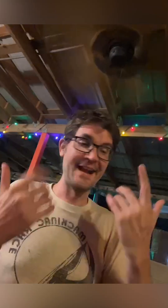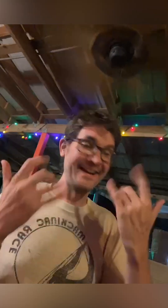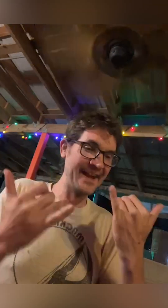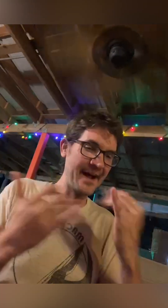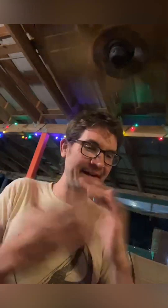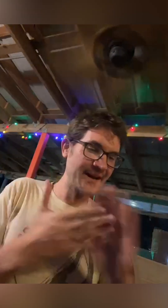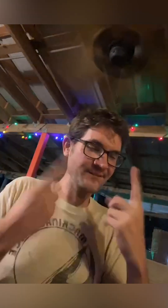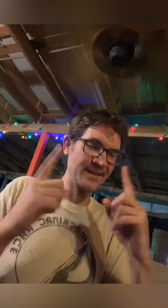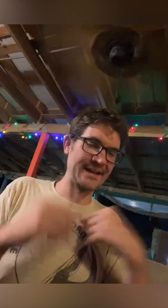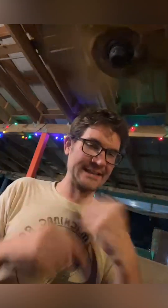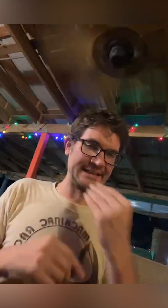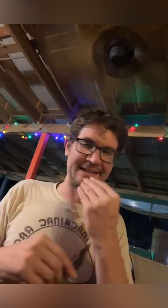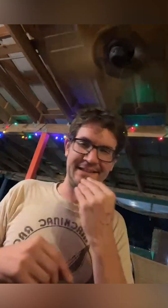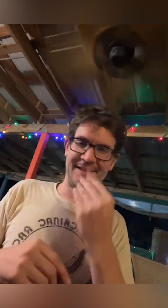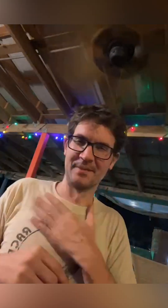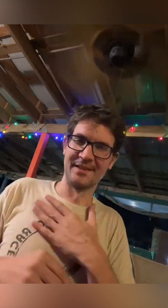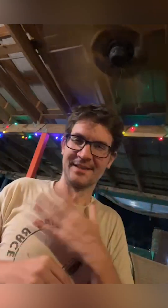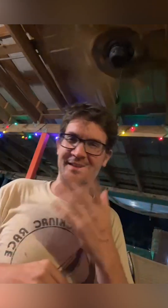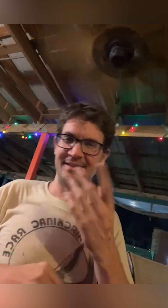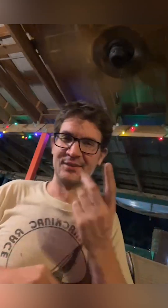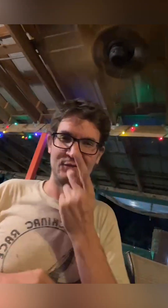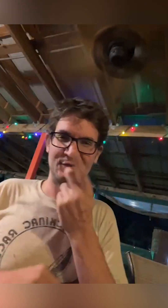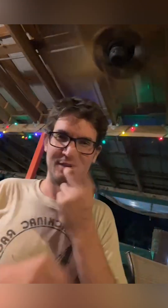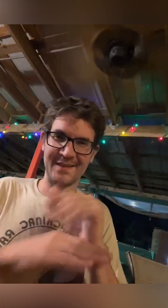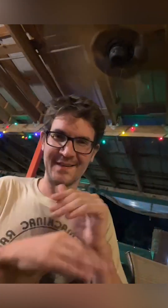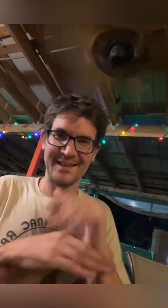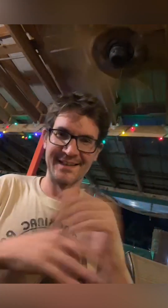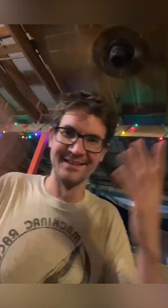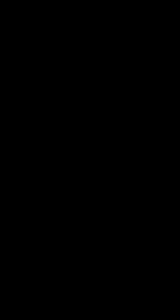I finally had a nice dinner tonight. I’m all thrilled!!!